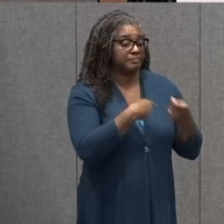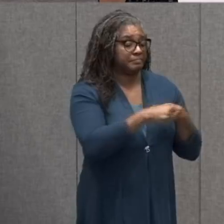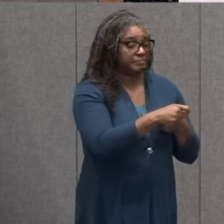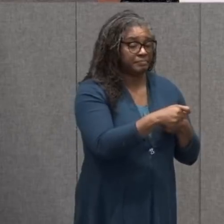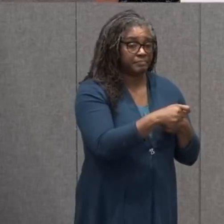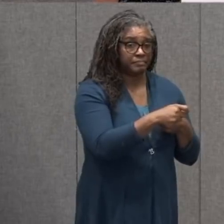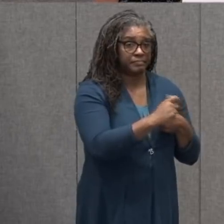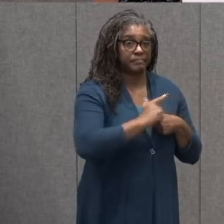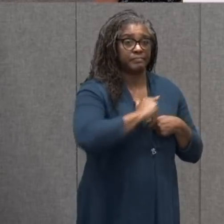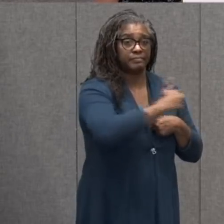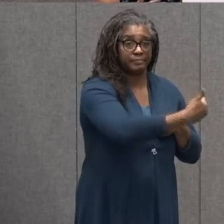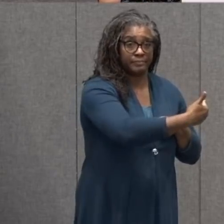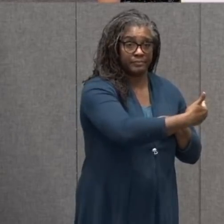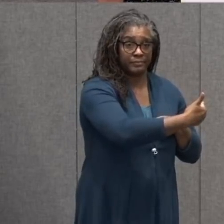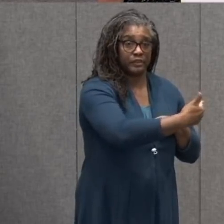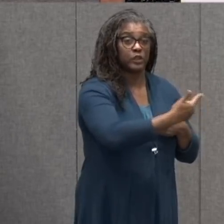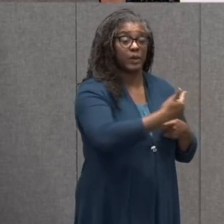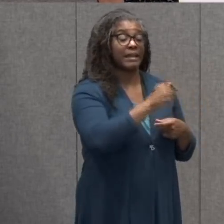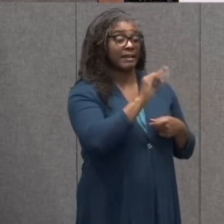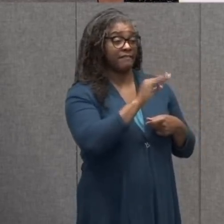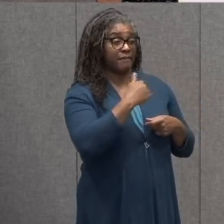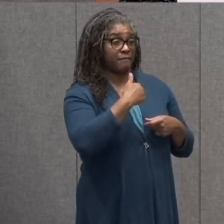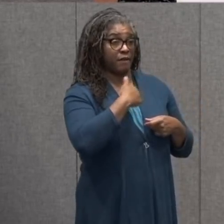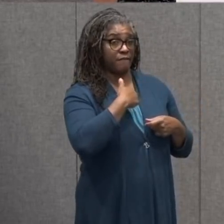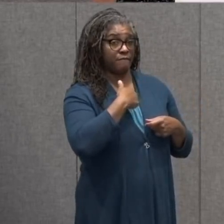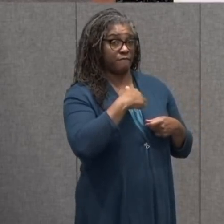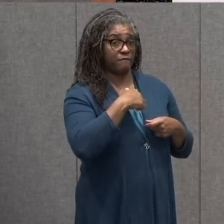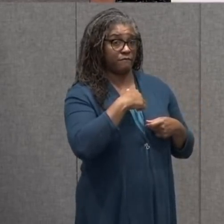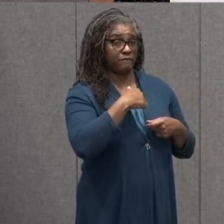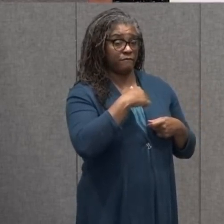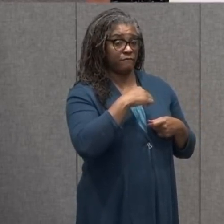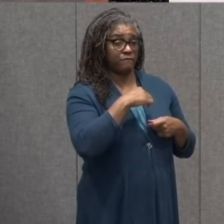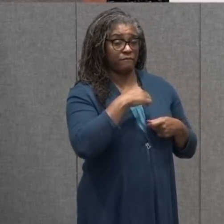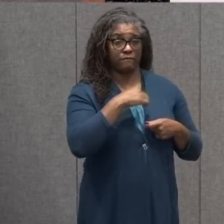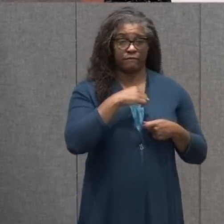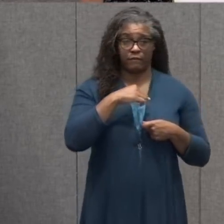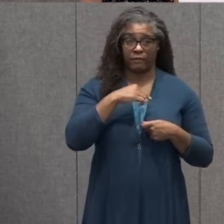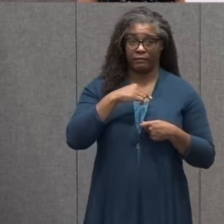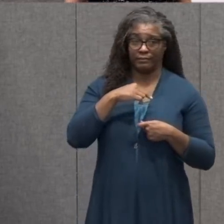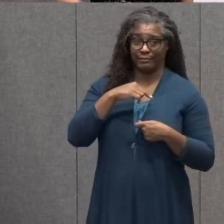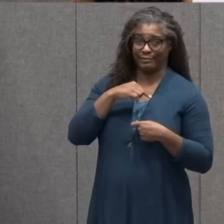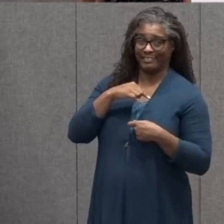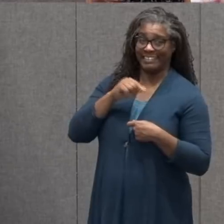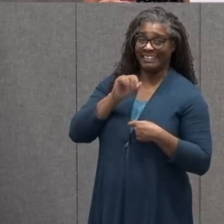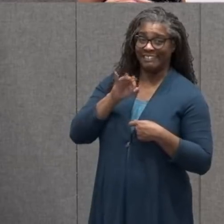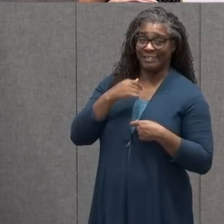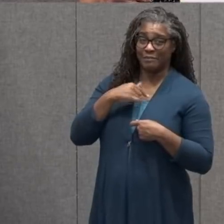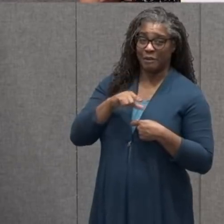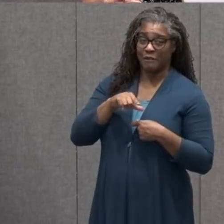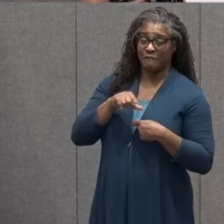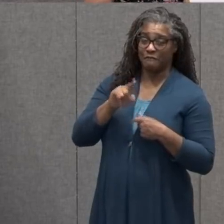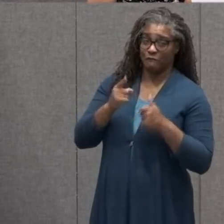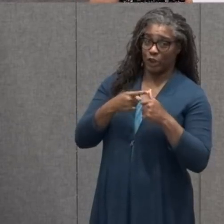Ms. Craft's turn to draw second. Ms. Craft, do you want to tell us about how we keep score? So we've got a little bit different scoring.